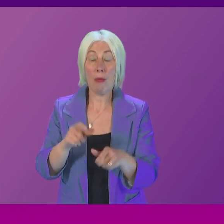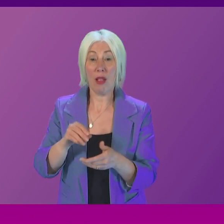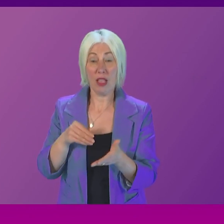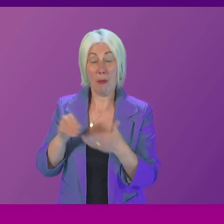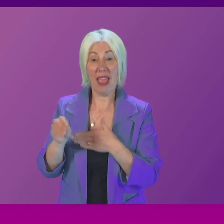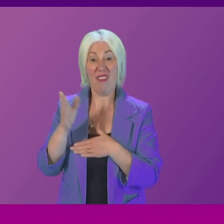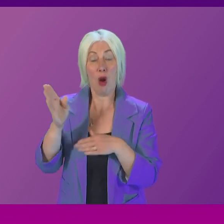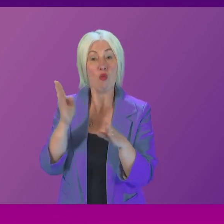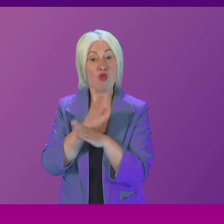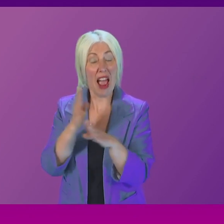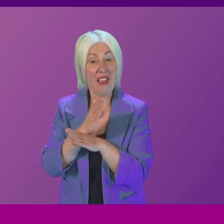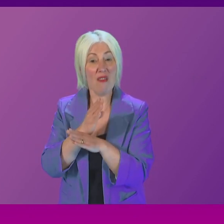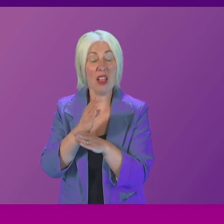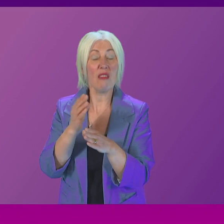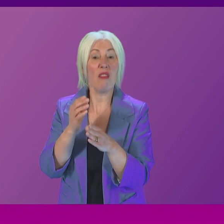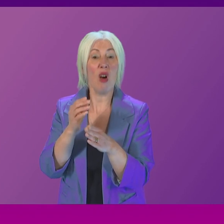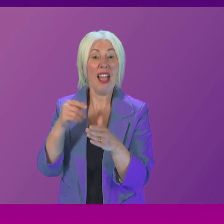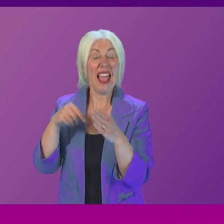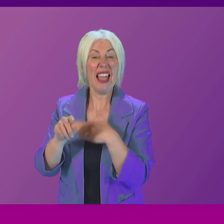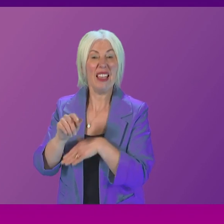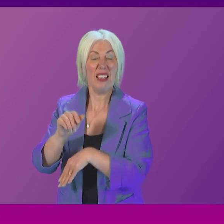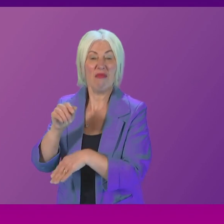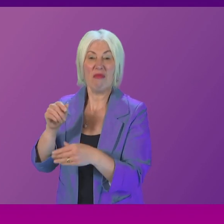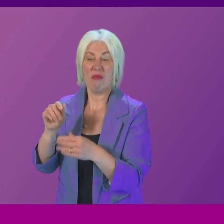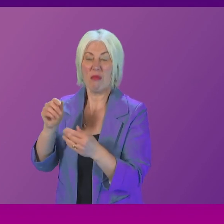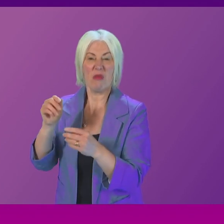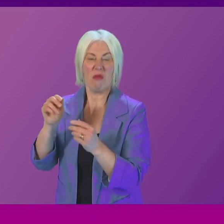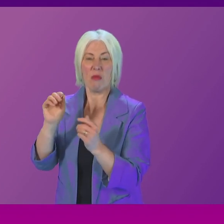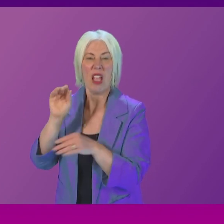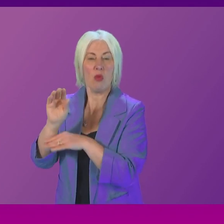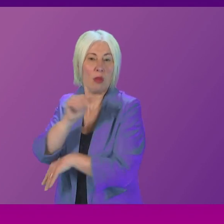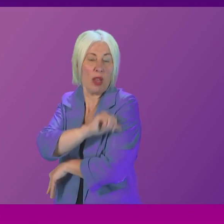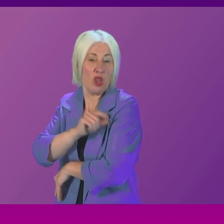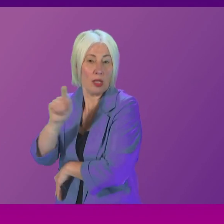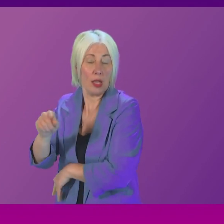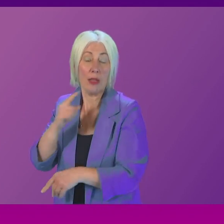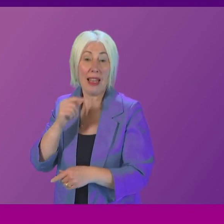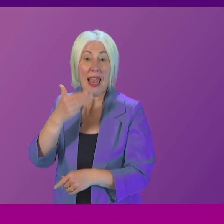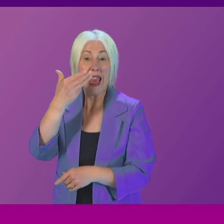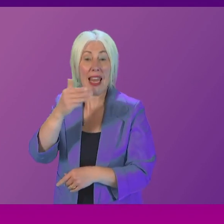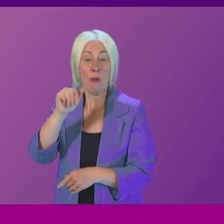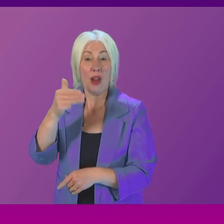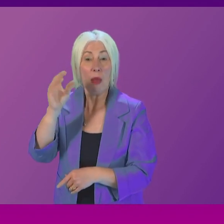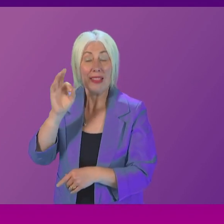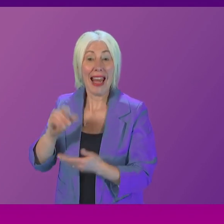private in-patient day-case care is 19.9 per cent higher in England than it is here.